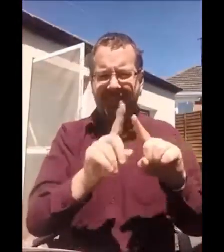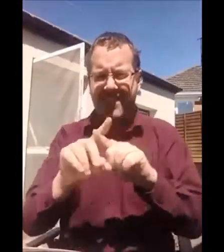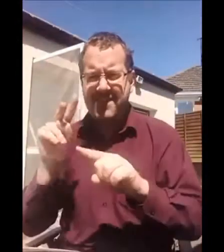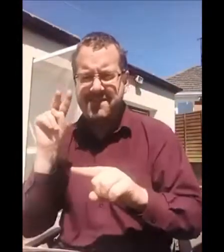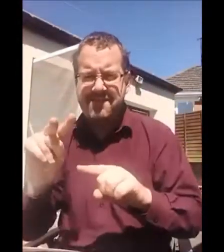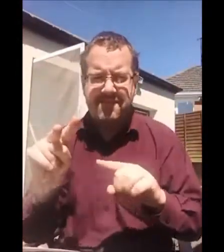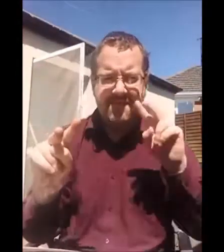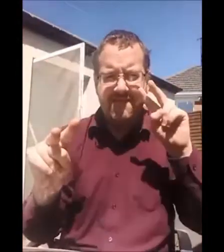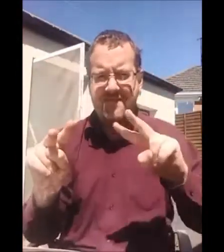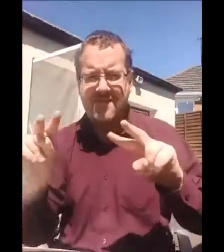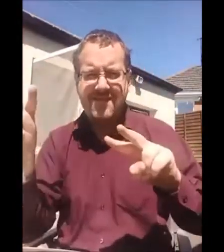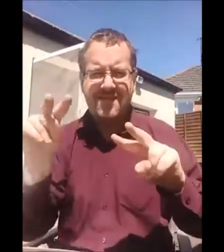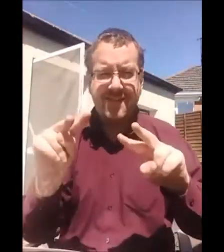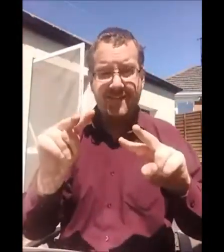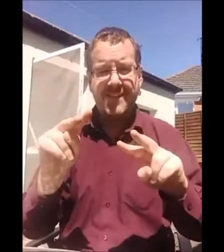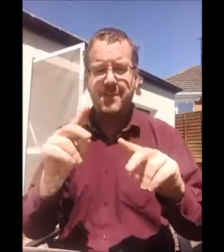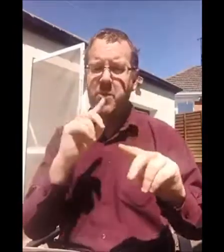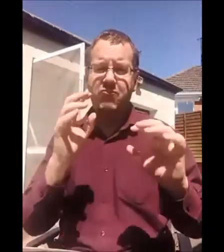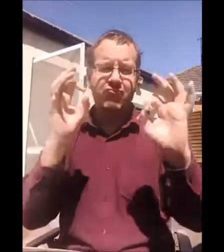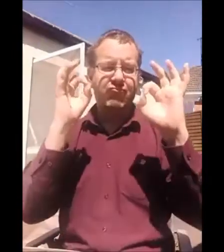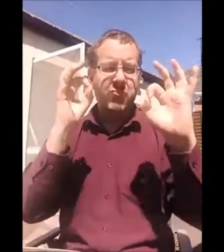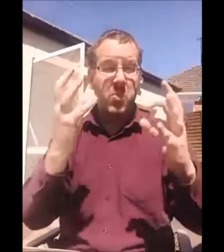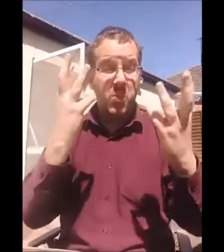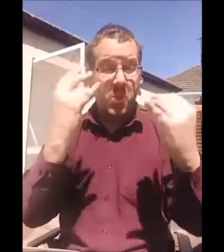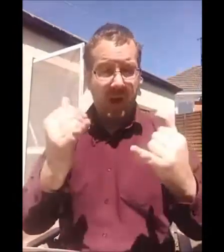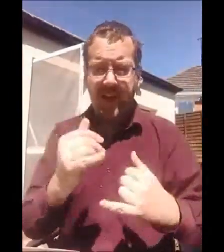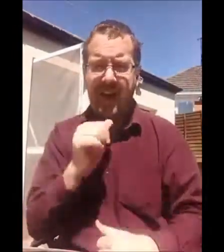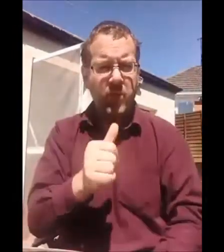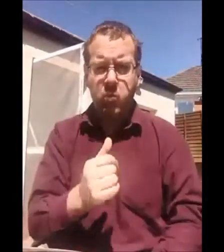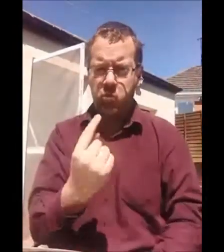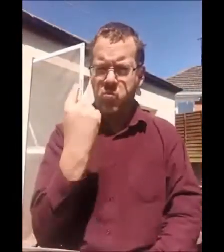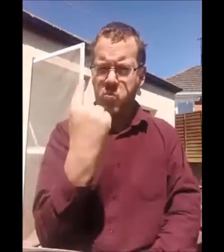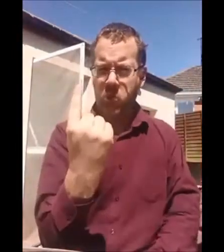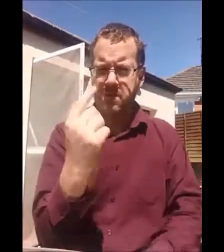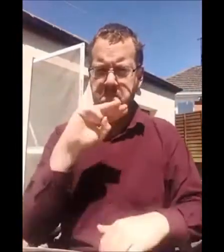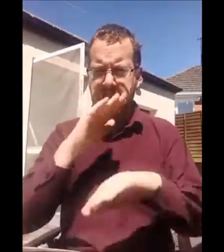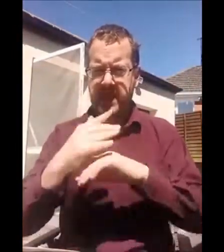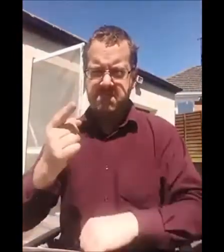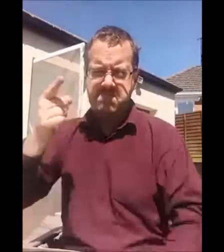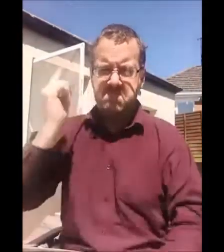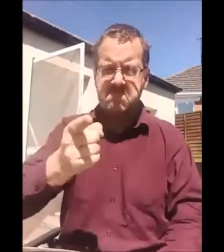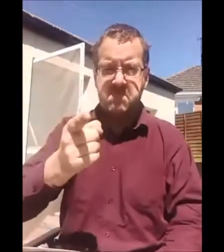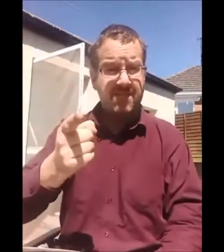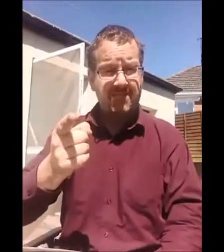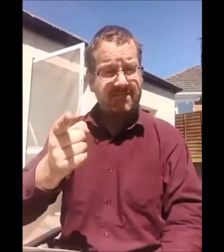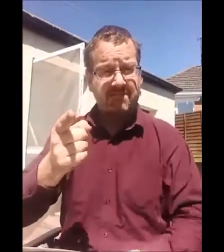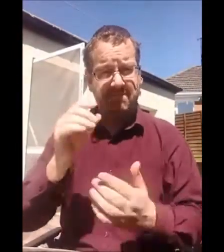So there's different perspectives on how to look or what the painting means, and of course there's no one right meaning for the painting;